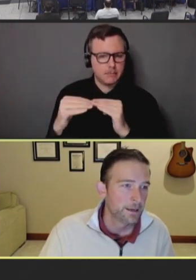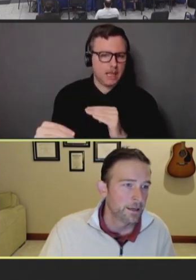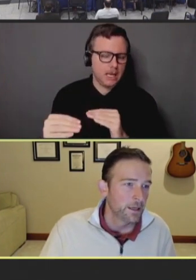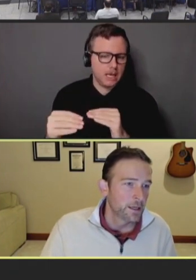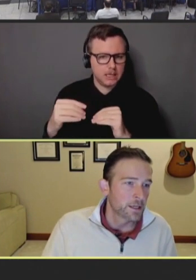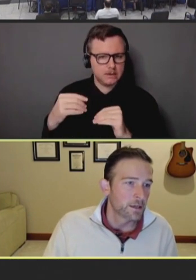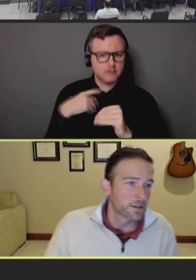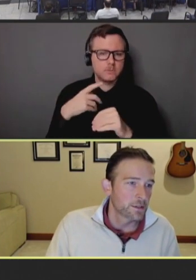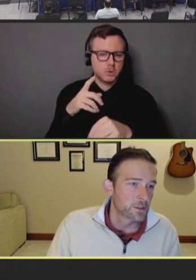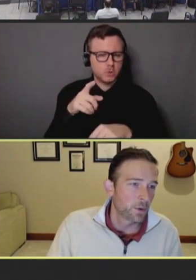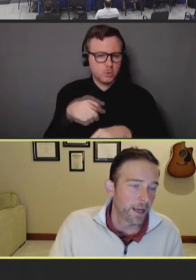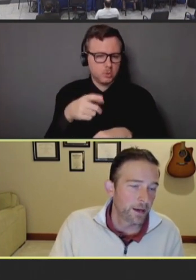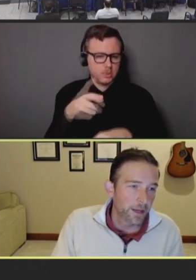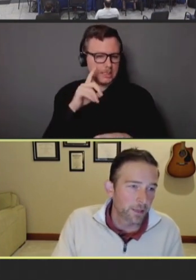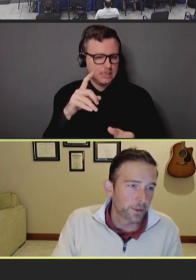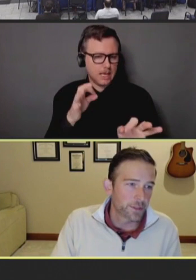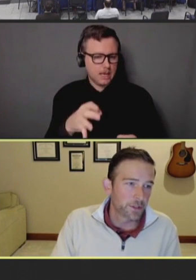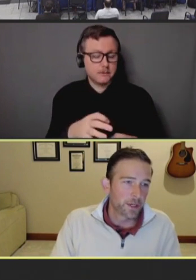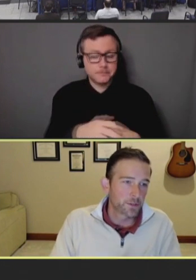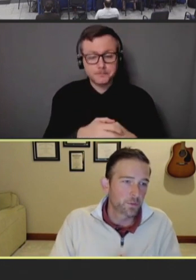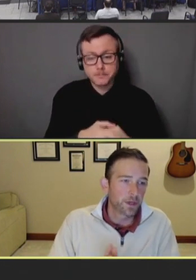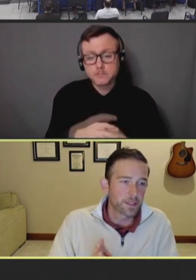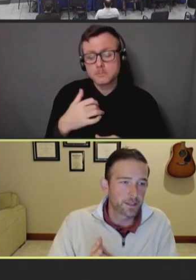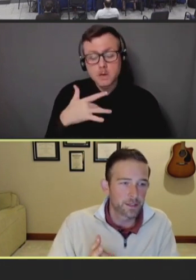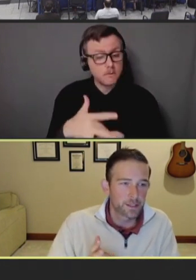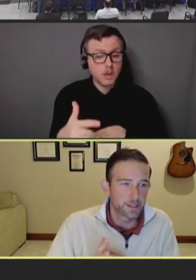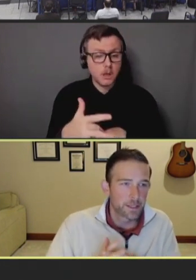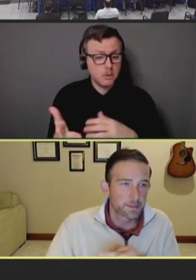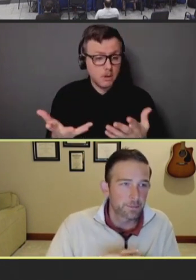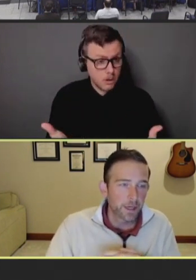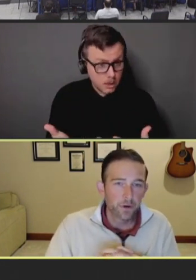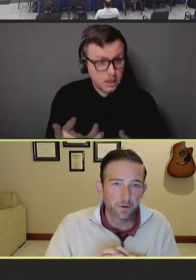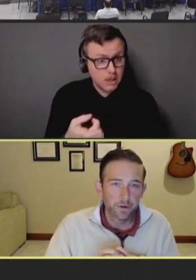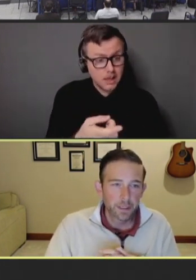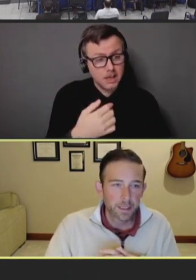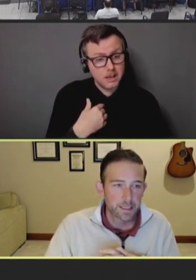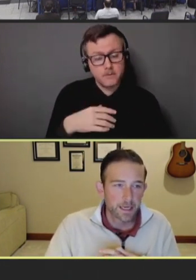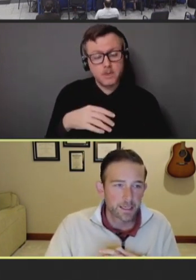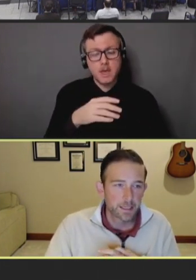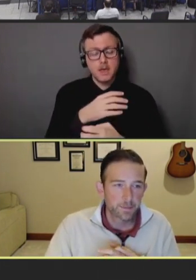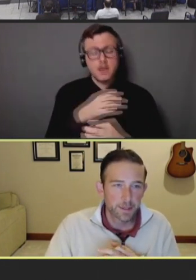So, what we had available to us was, there's this monkey neuro virulence test that has